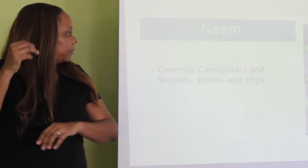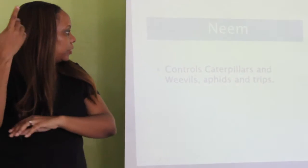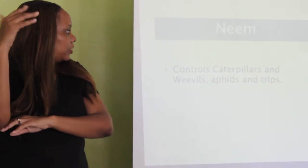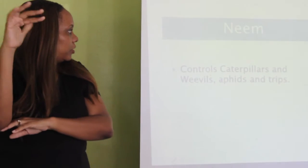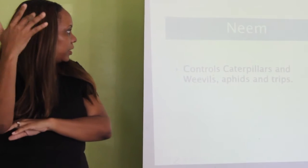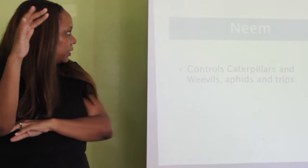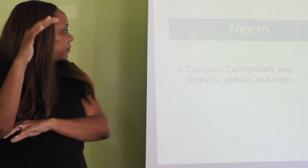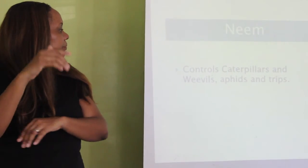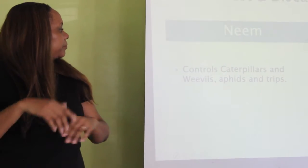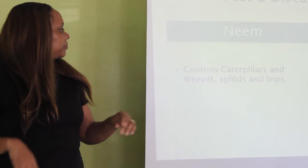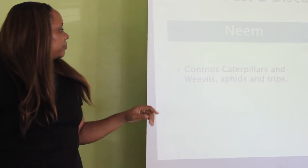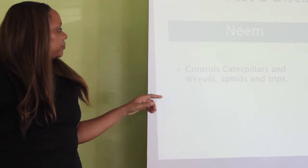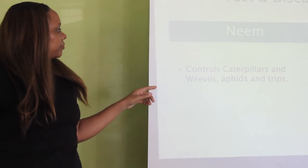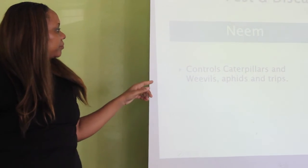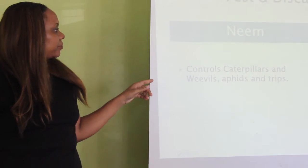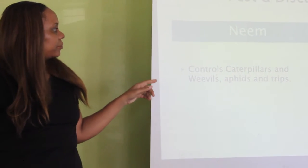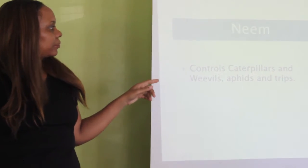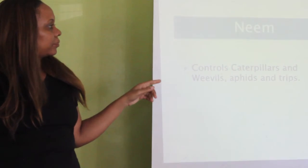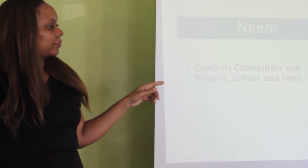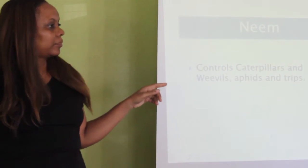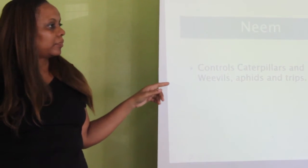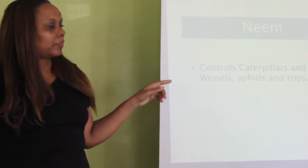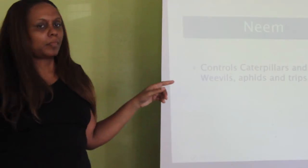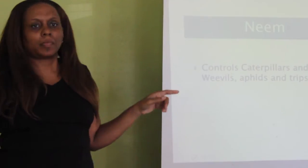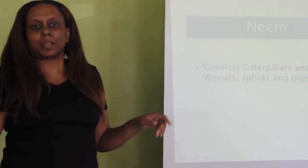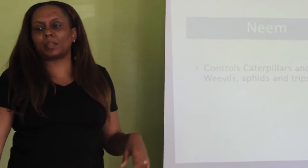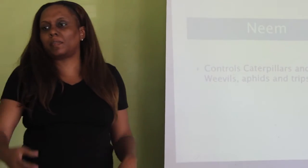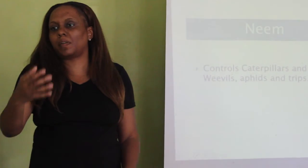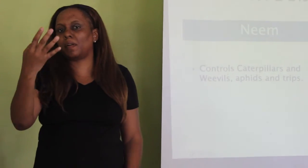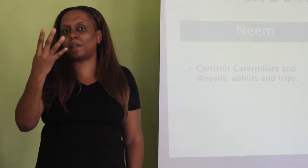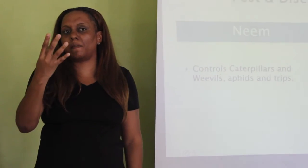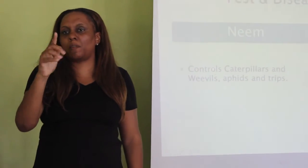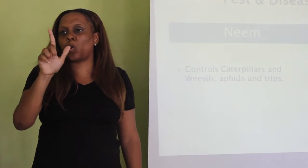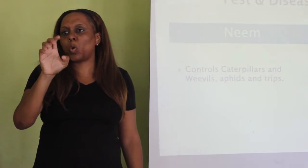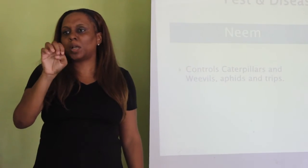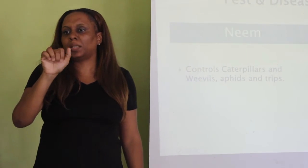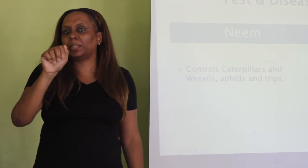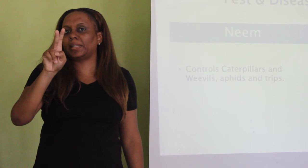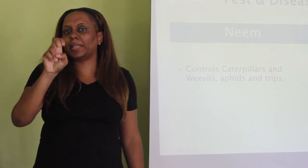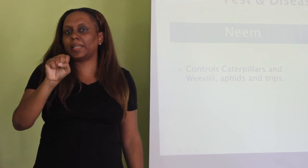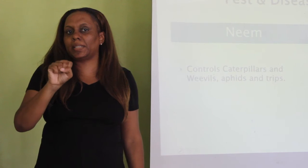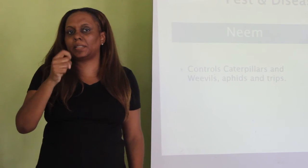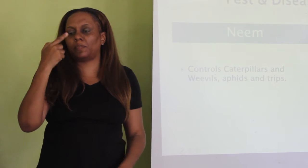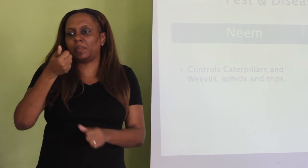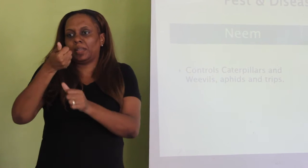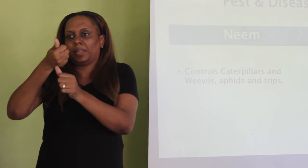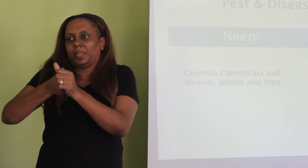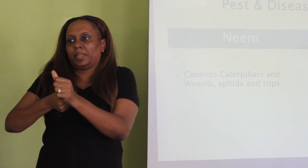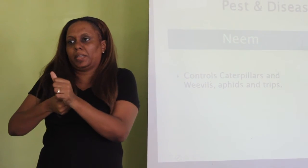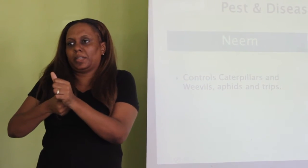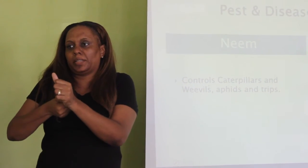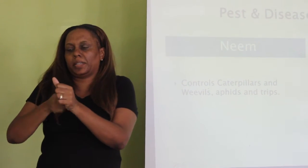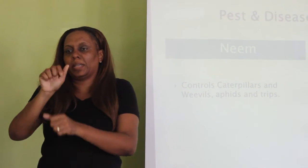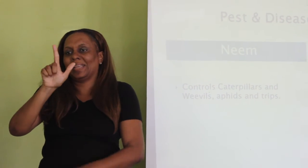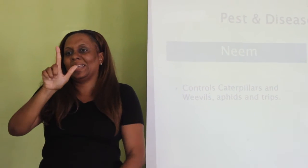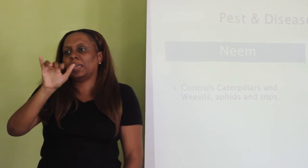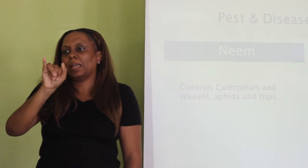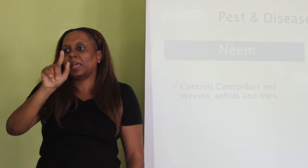mean tree four leaves a liter of water four leaves so you don't use a whole bunch because it'd be